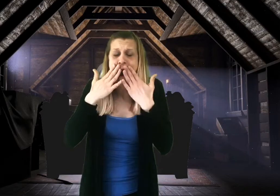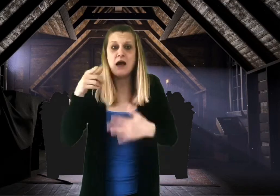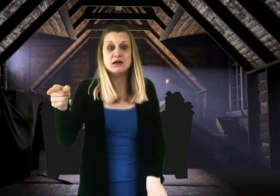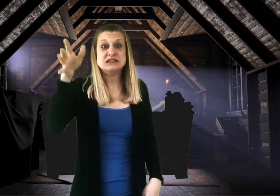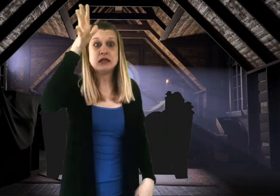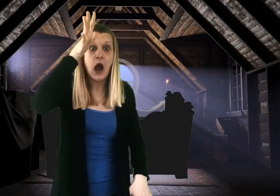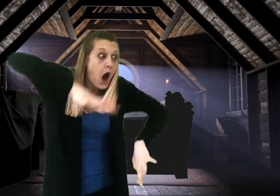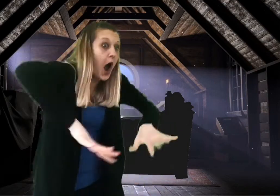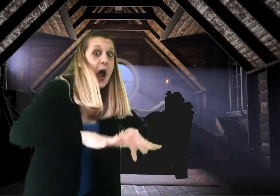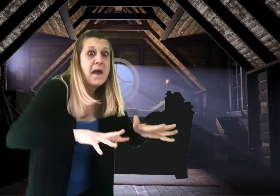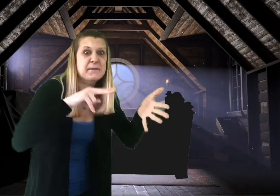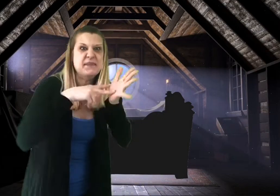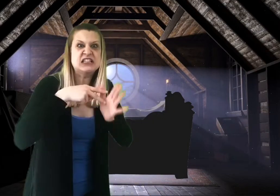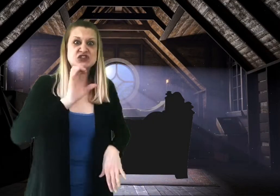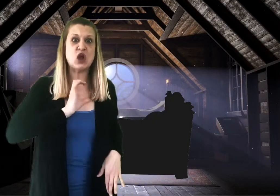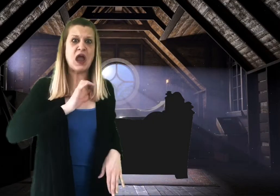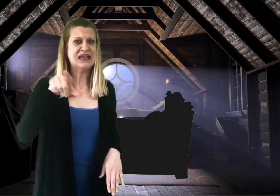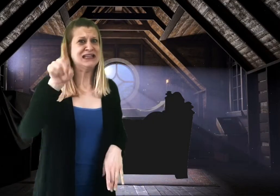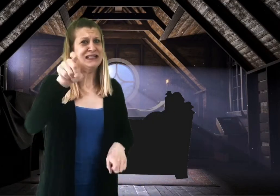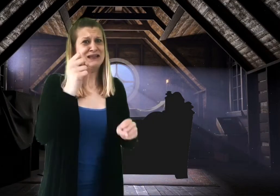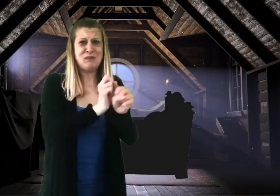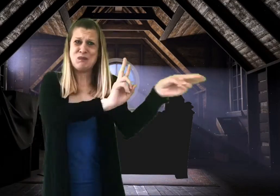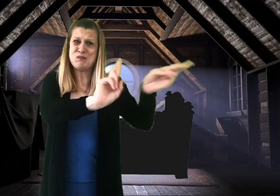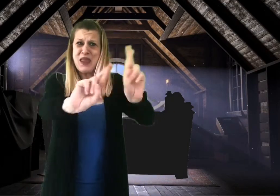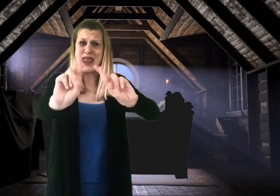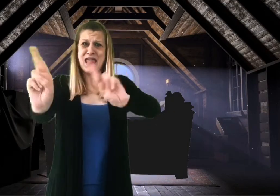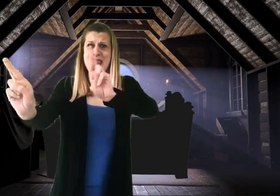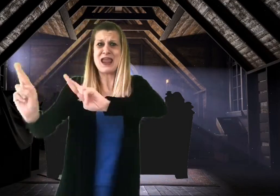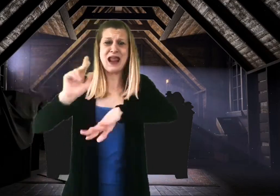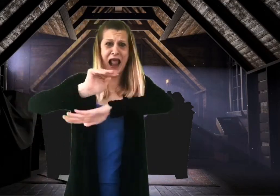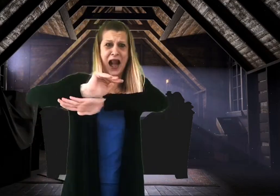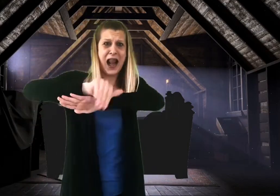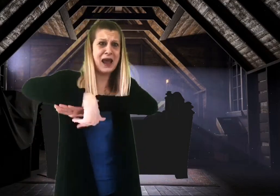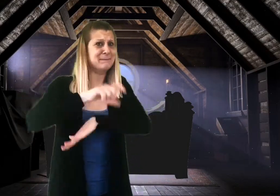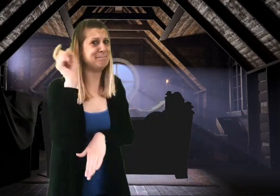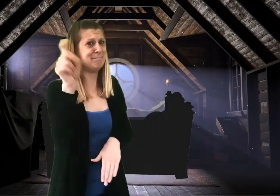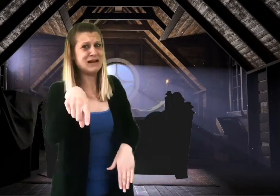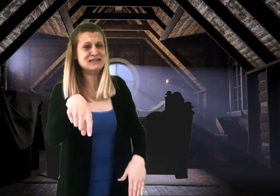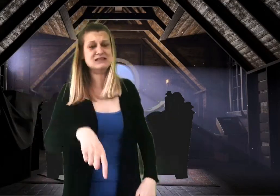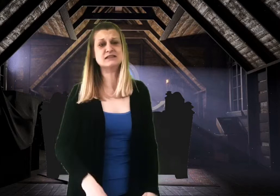"That's right" said Mr. Bucket. "Charlie needs to get ready for tomorrow!"